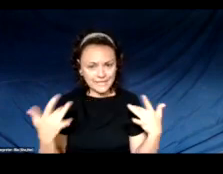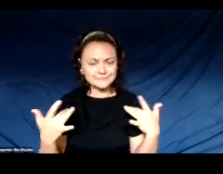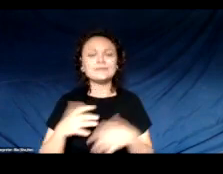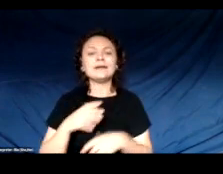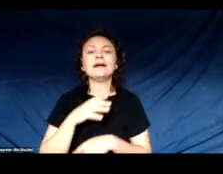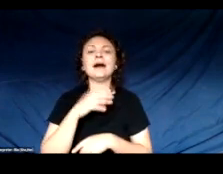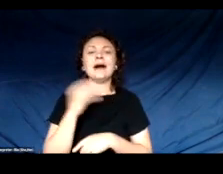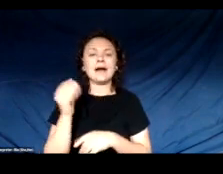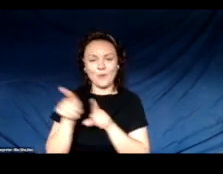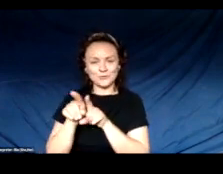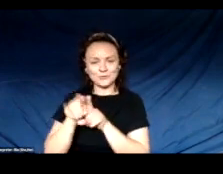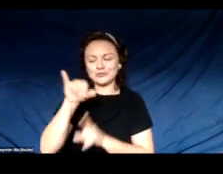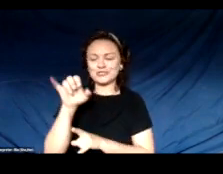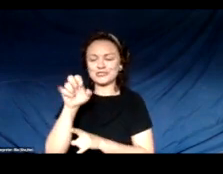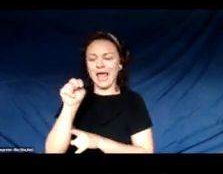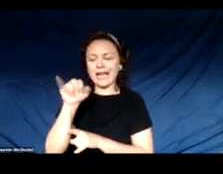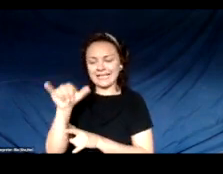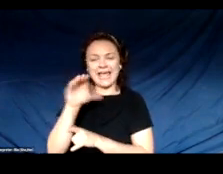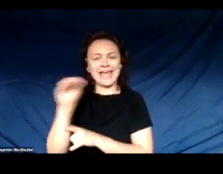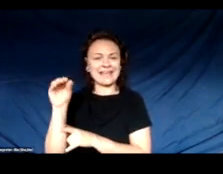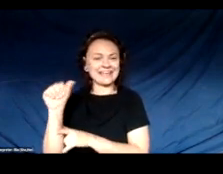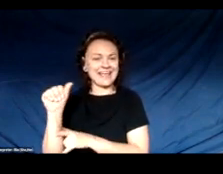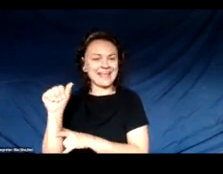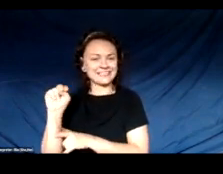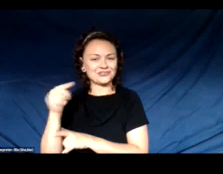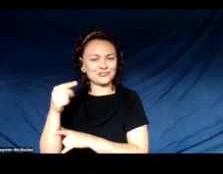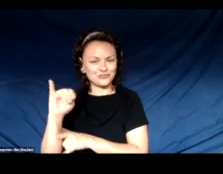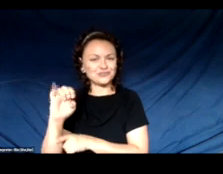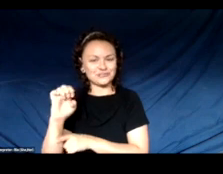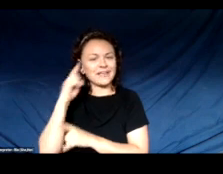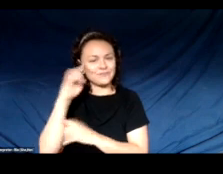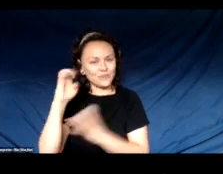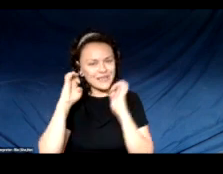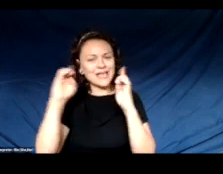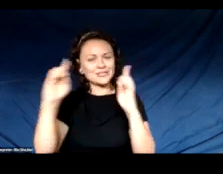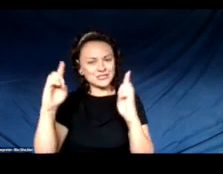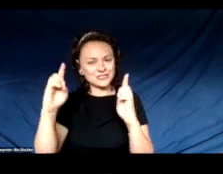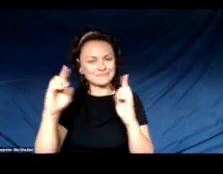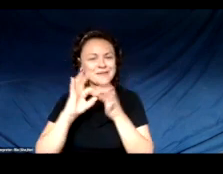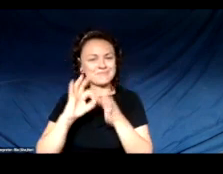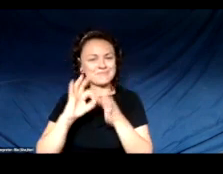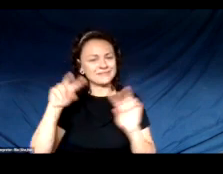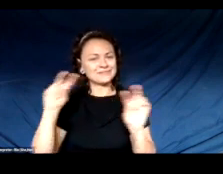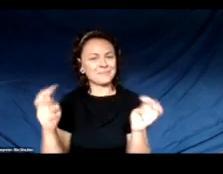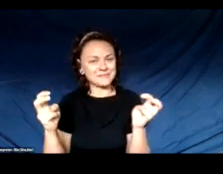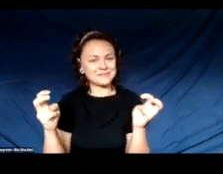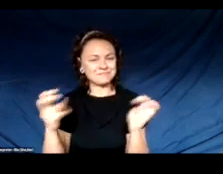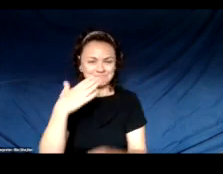Jenny and Angie for educating us on this topic. Thank you. Yeah.